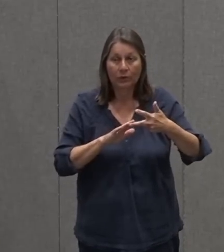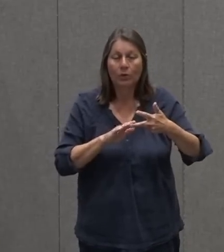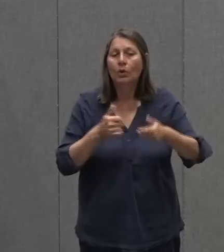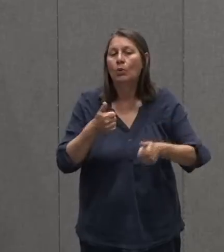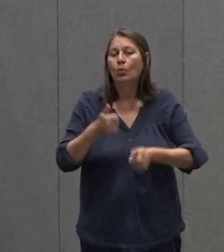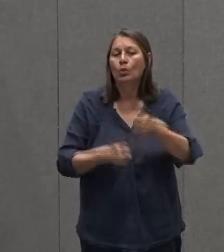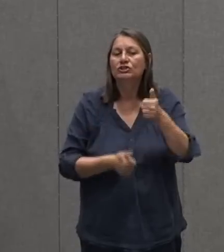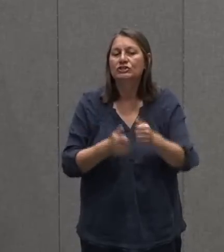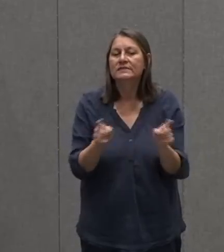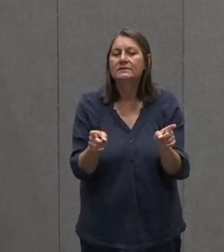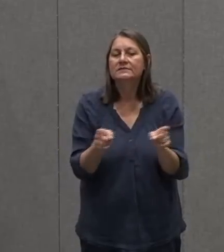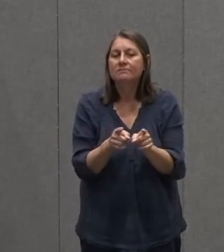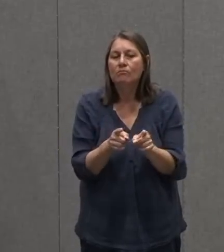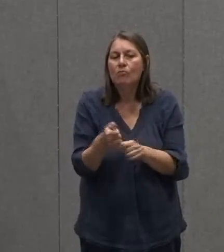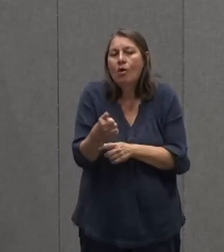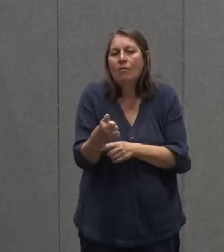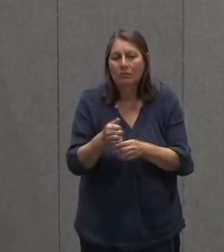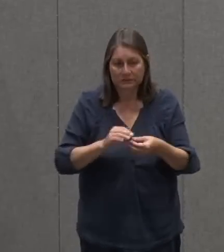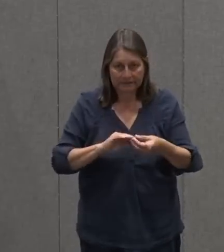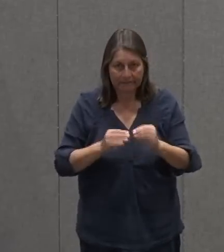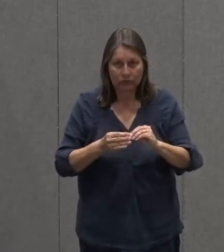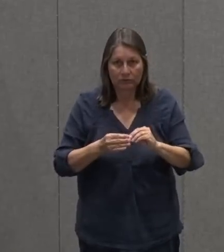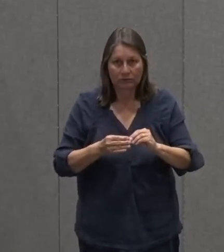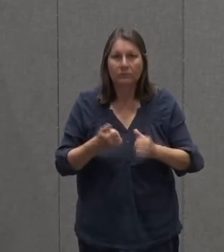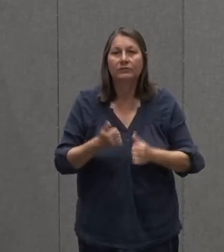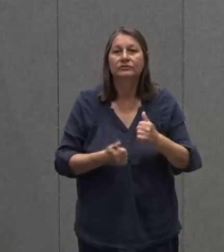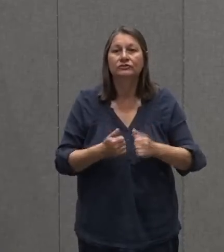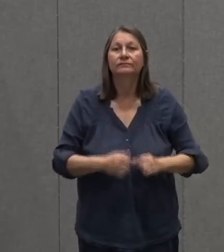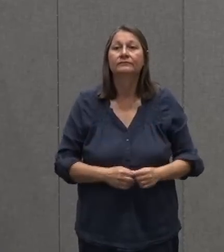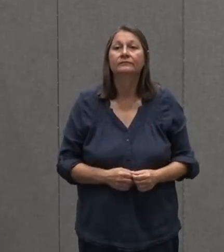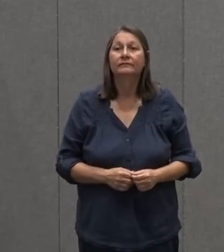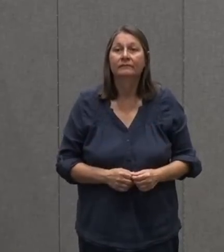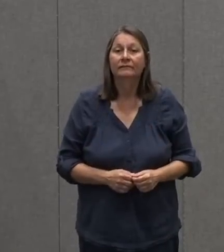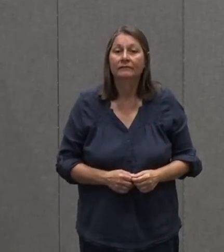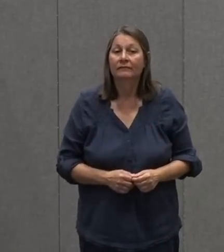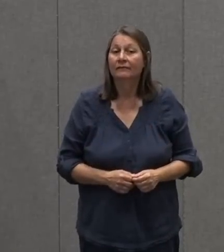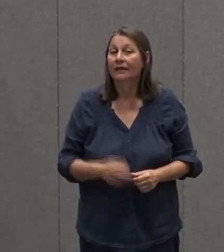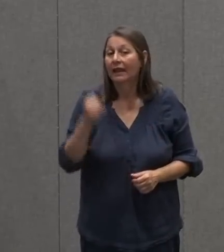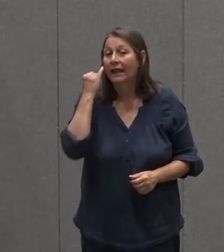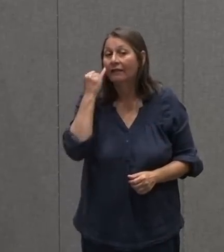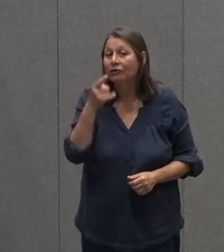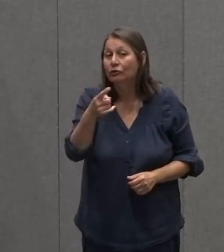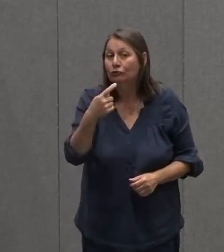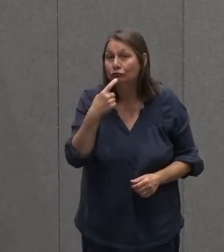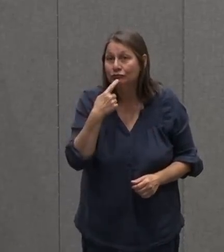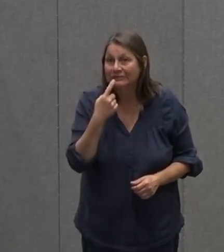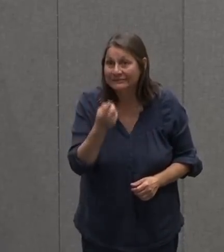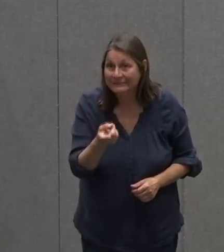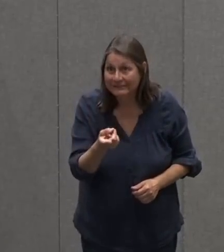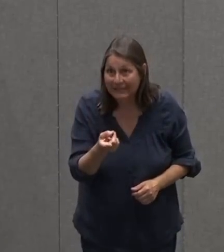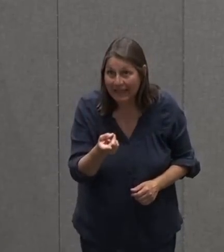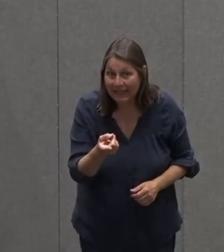the smallest of those numbers? If you said, whatever numbers in that tens place